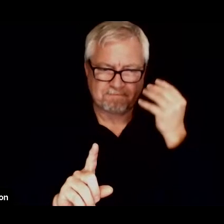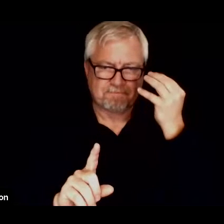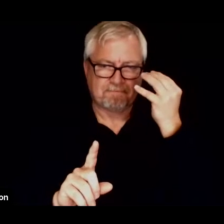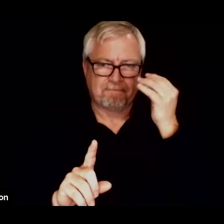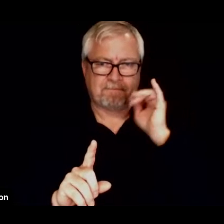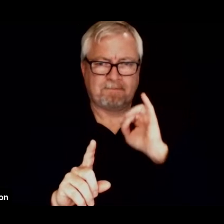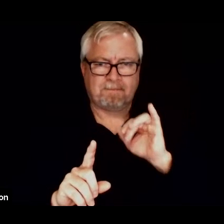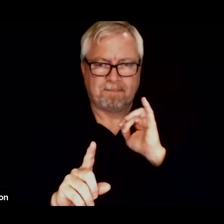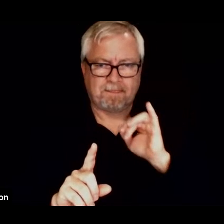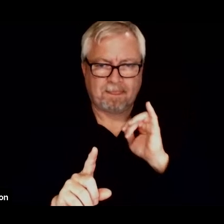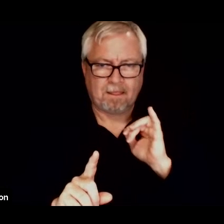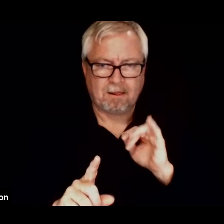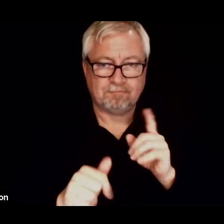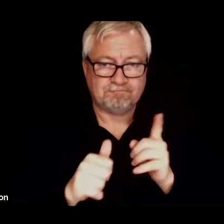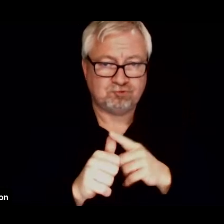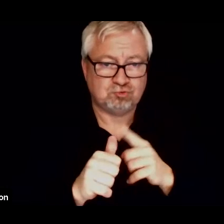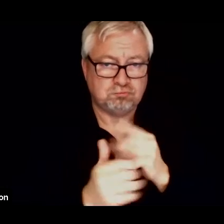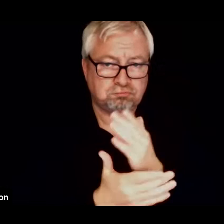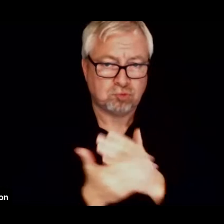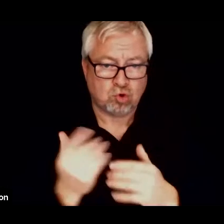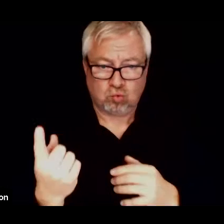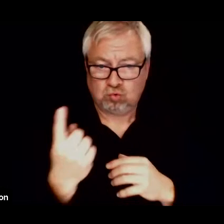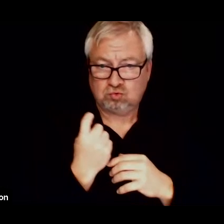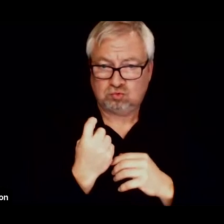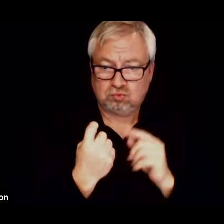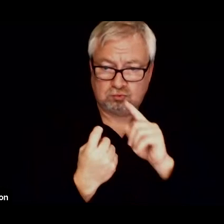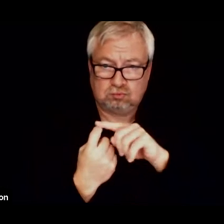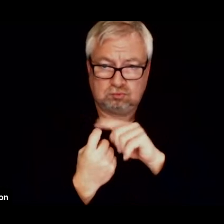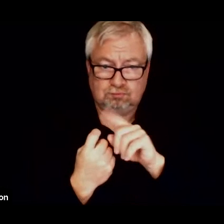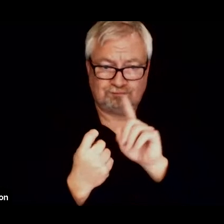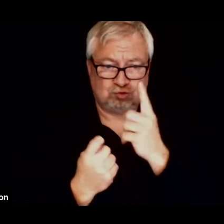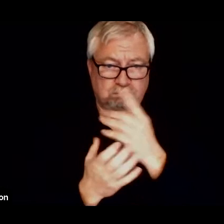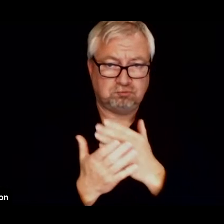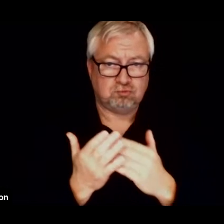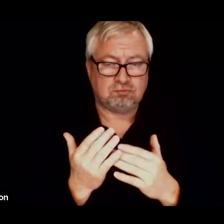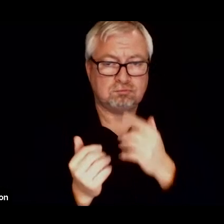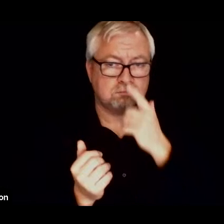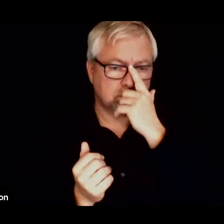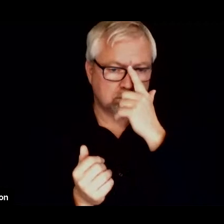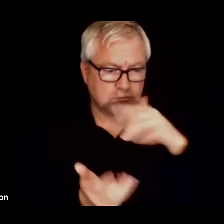first part of your question was what we were collecting so we are only sharing